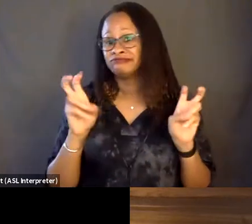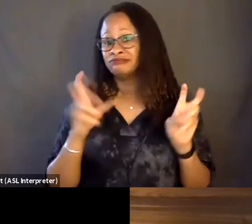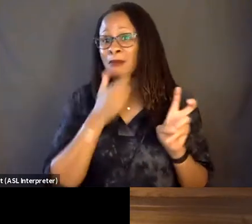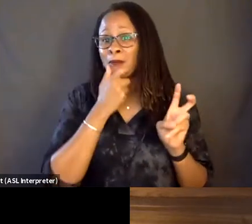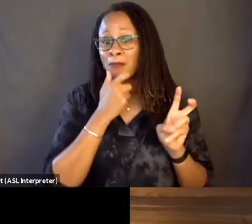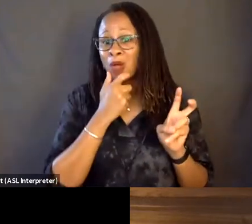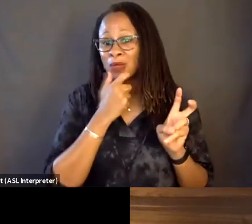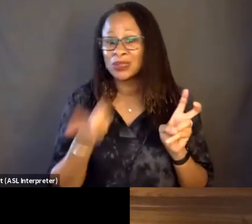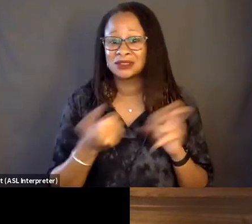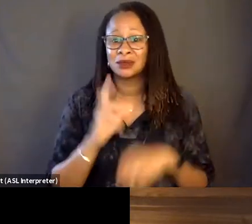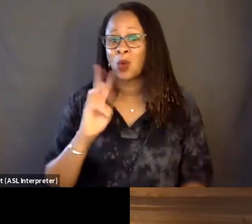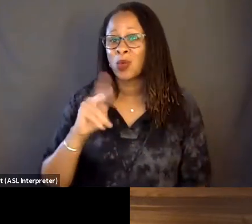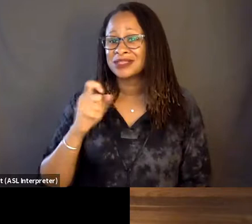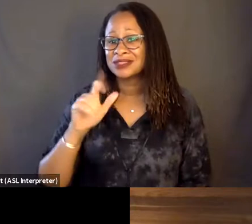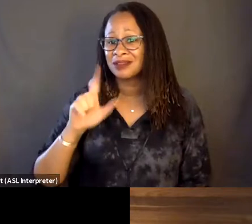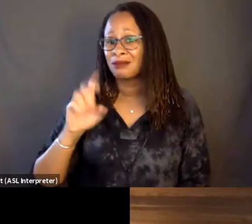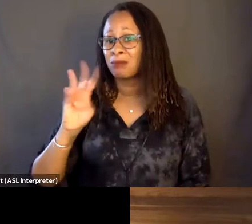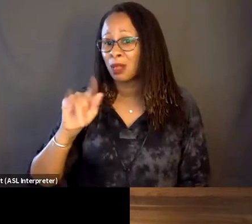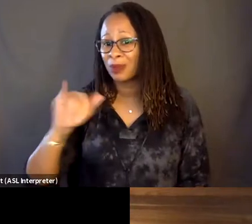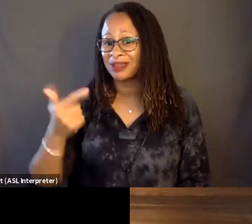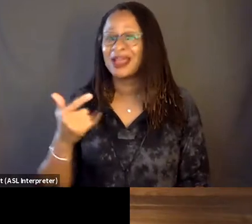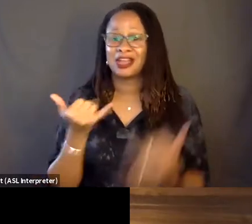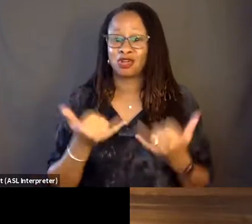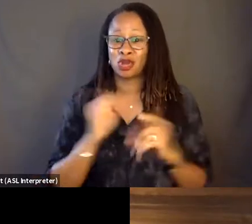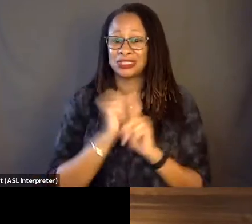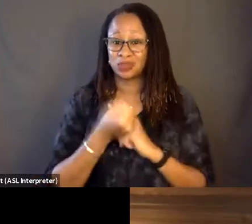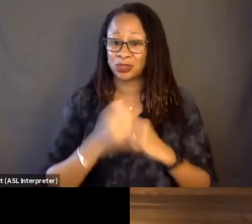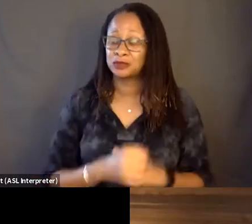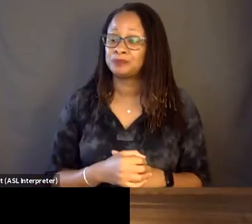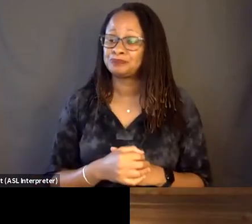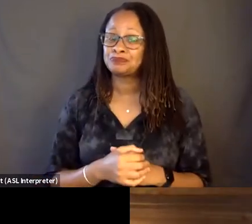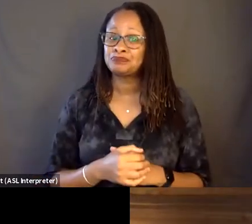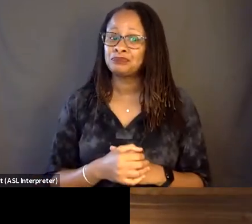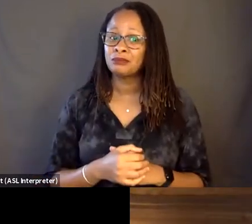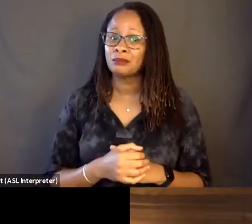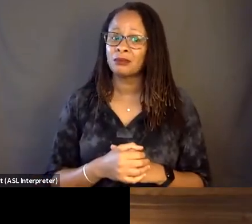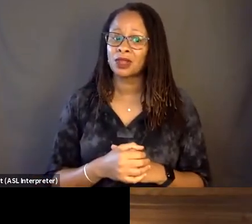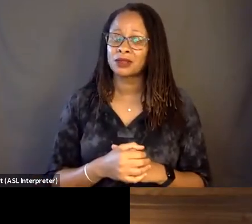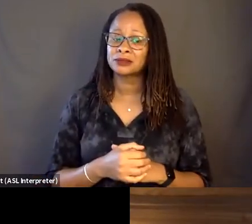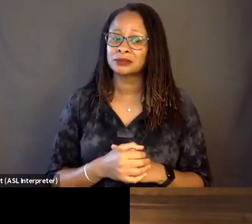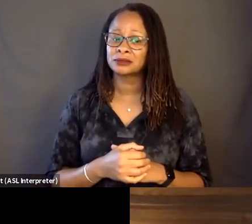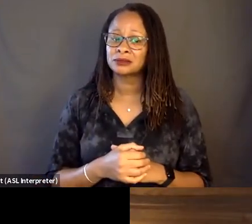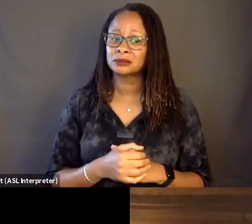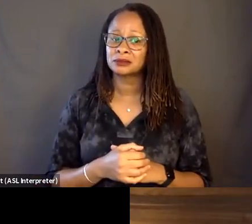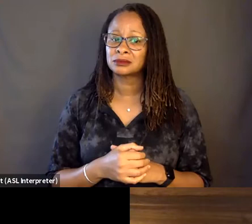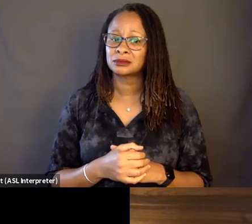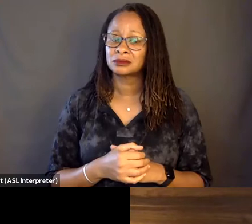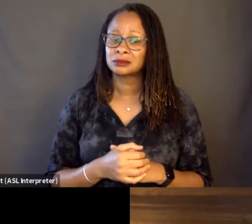in our current situation. Well, that's where you headed when you went to document what